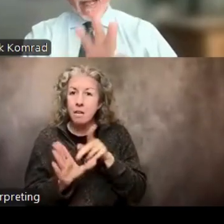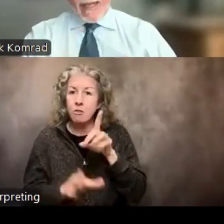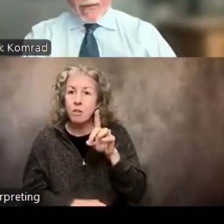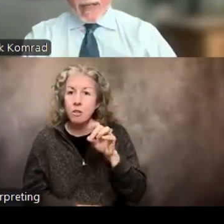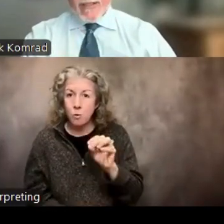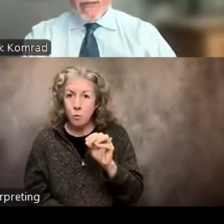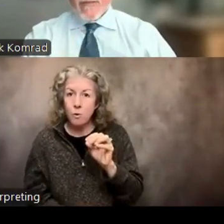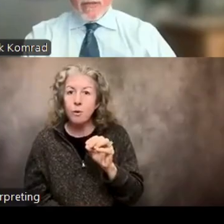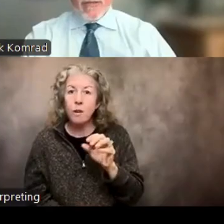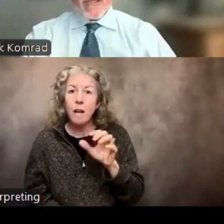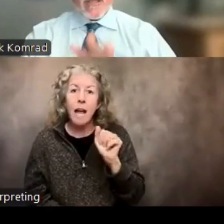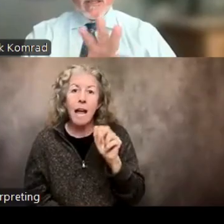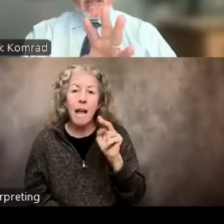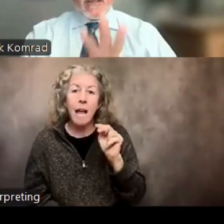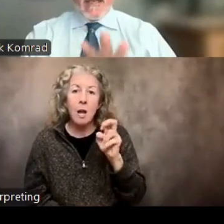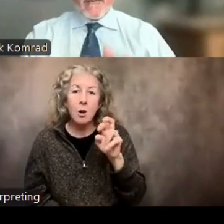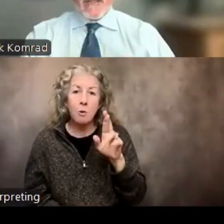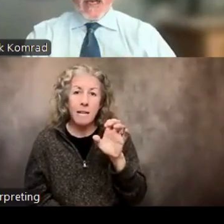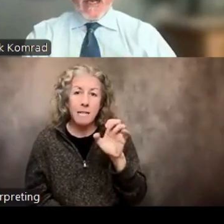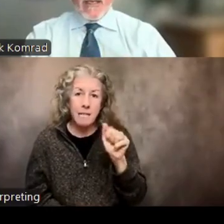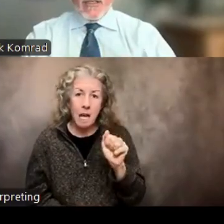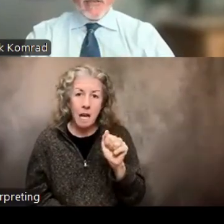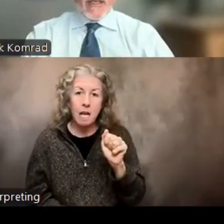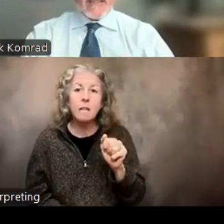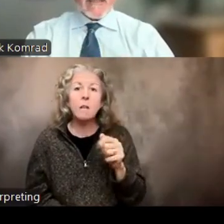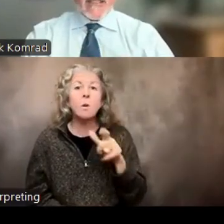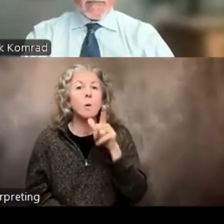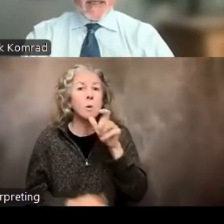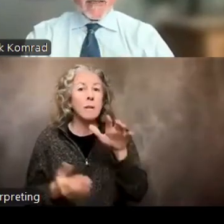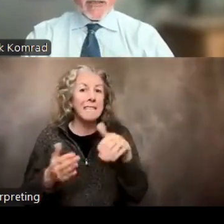anorexia nervosa, that have died in the United States by assisted